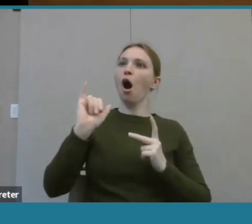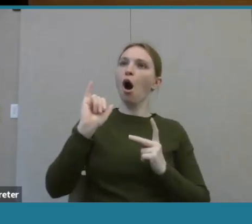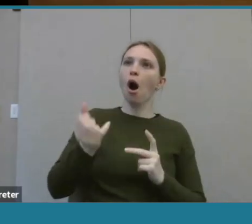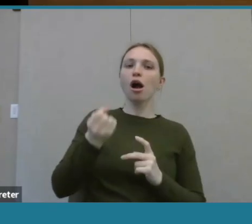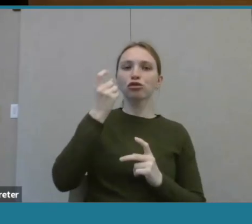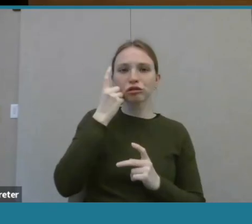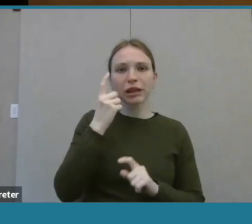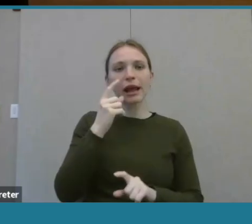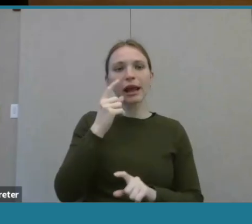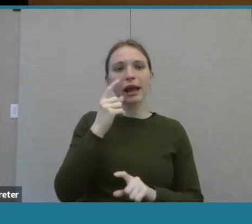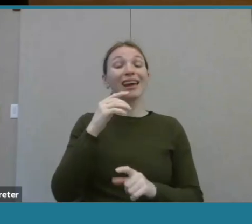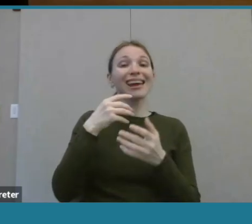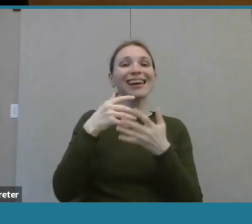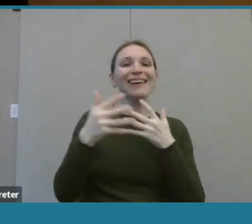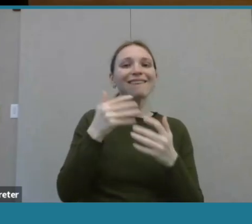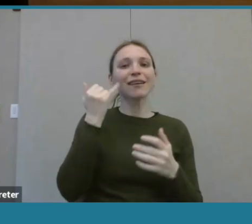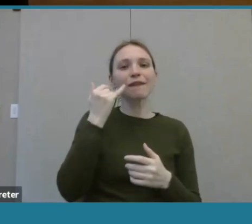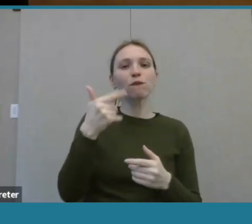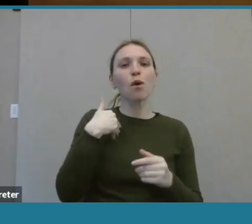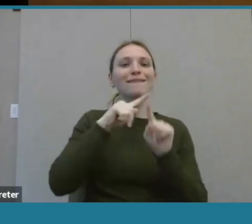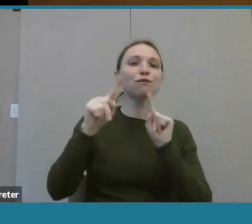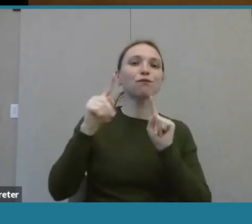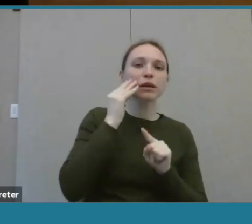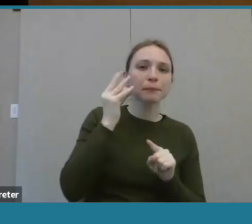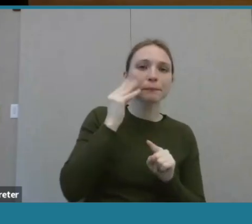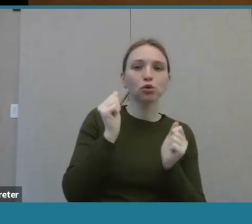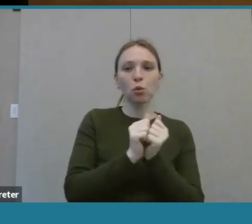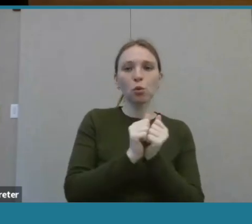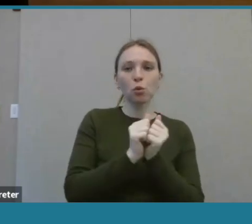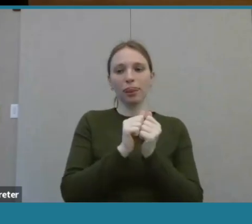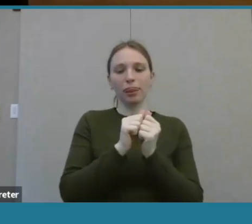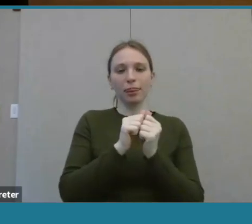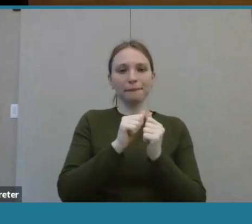multi— ways of interacting and multi-sensory to it.